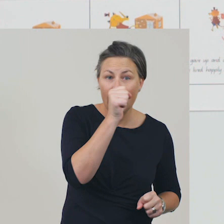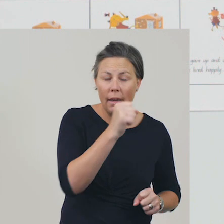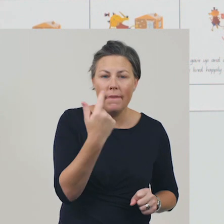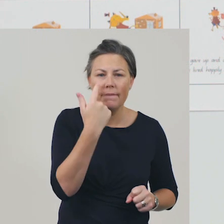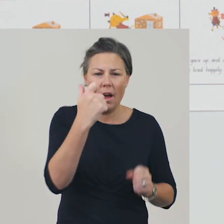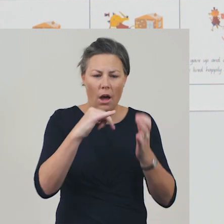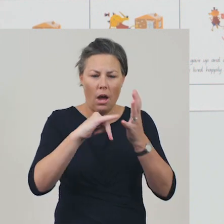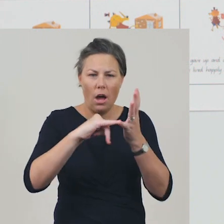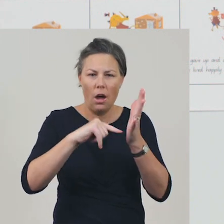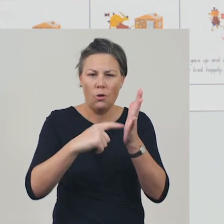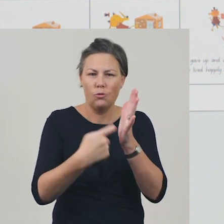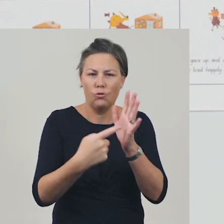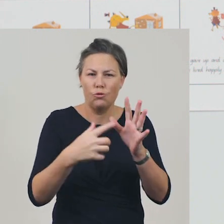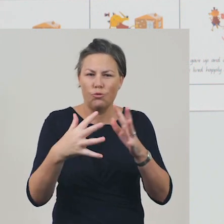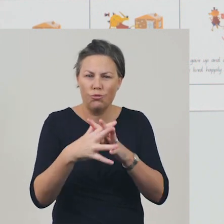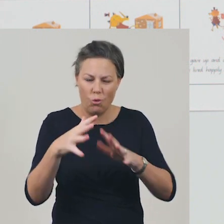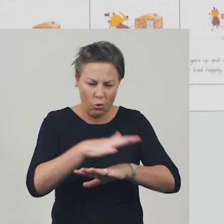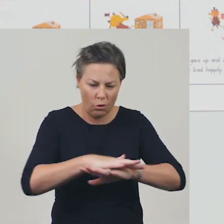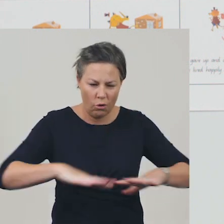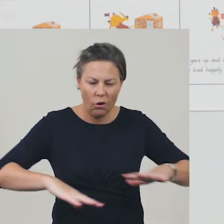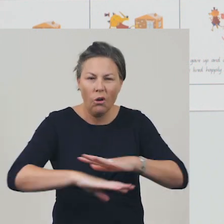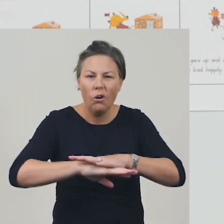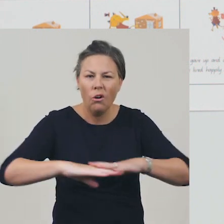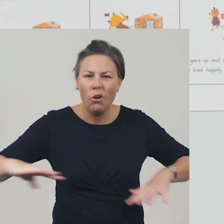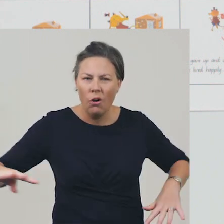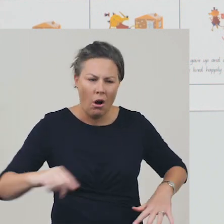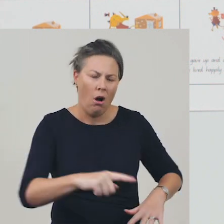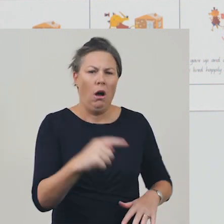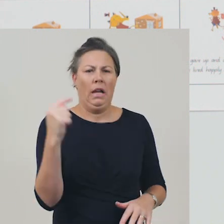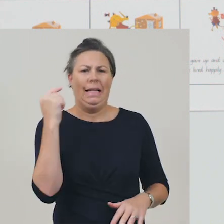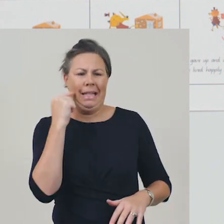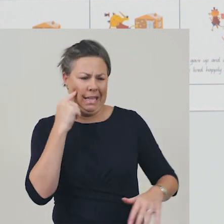The straw was light and easy to carry. Because the straw was light,